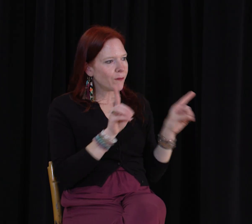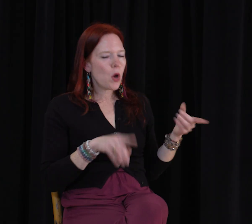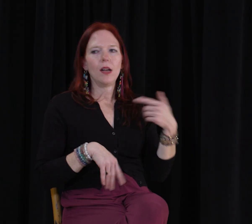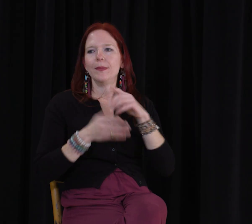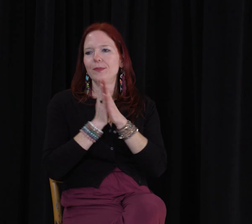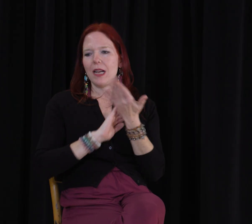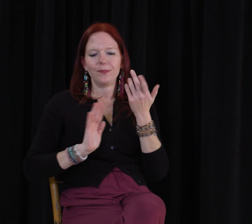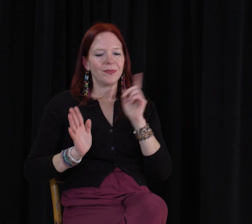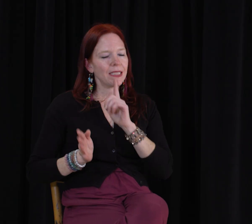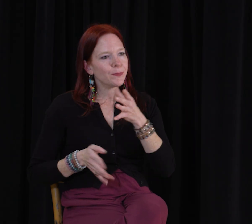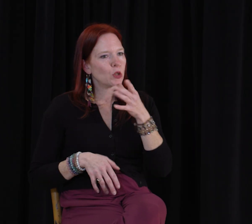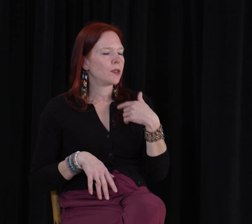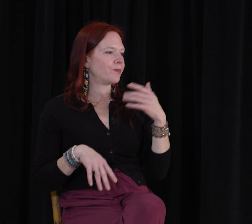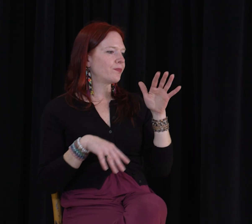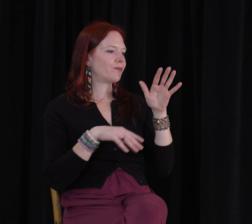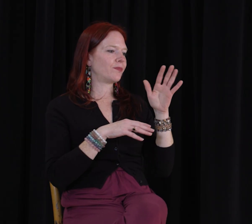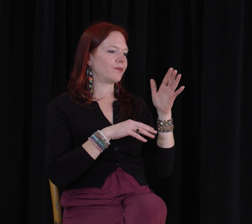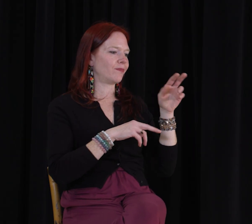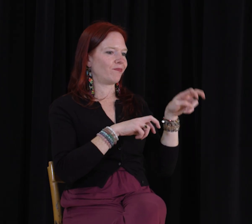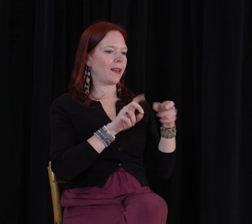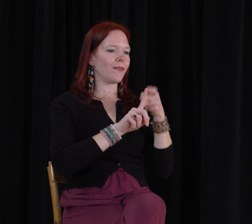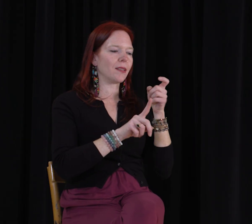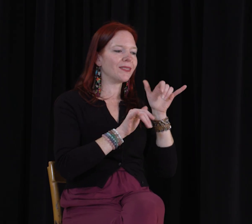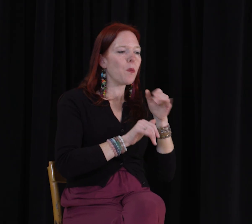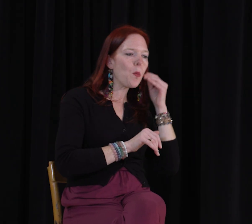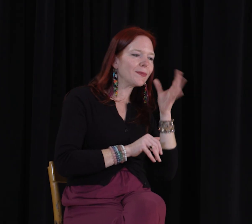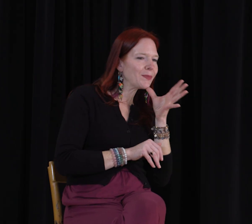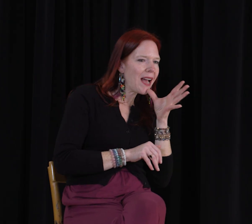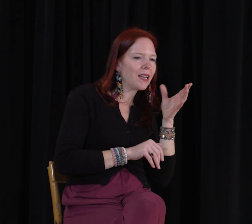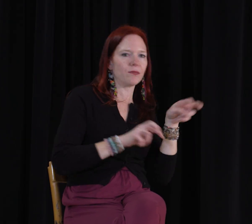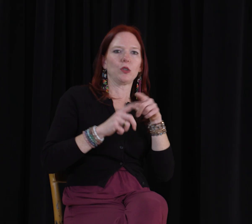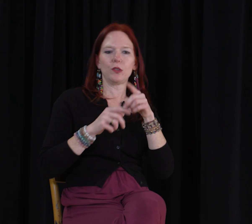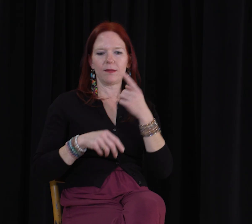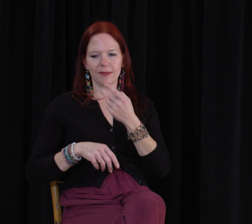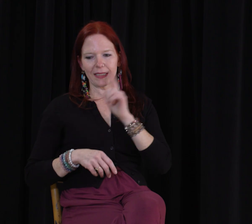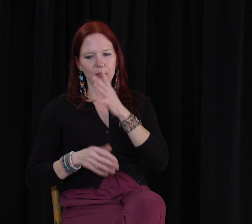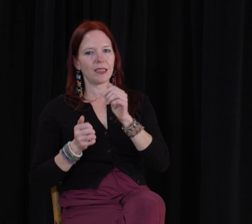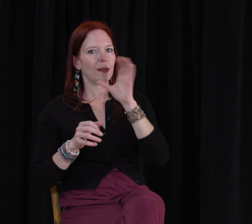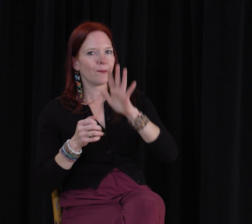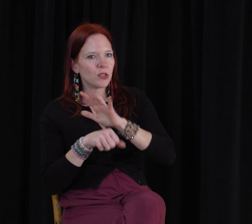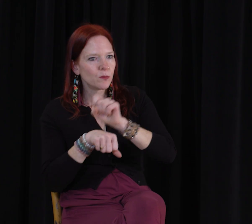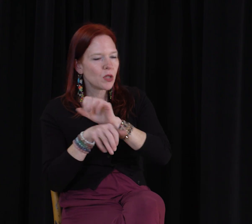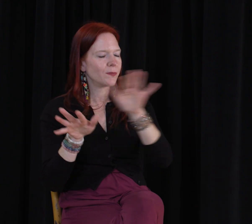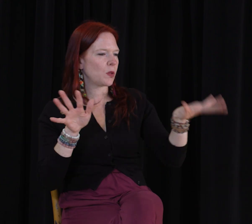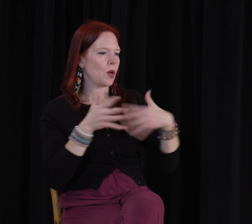Getting divorced, becoming a single mom, transitioning from stay-at-home mom to looking for a full-time job.